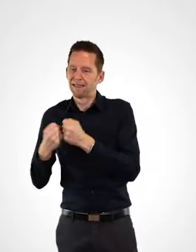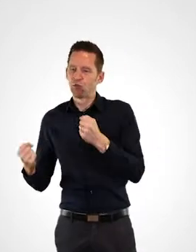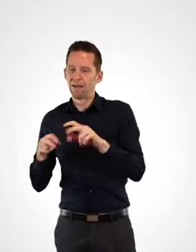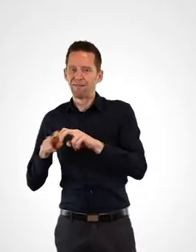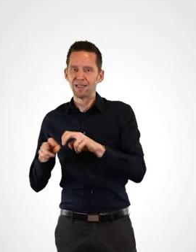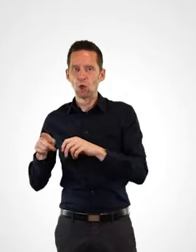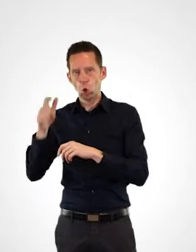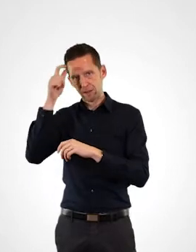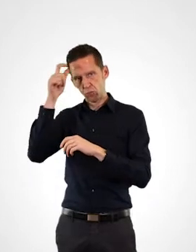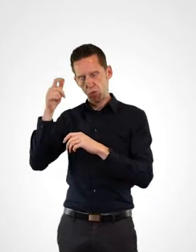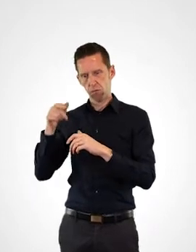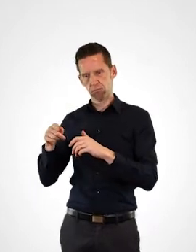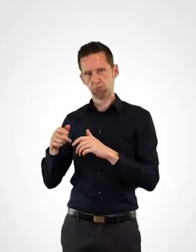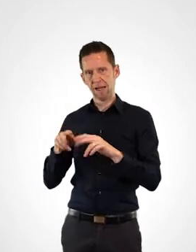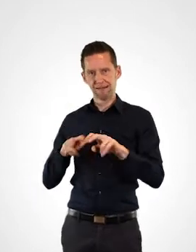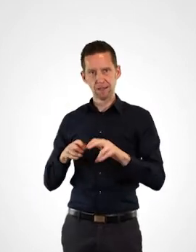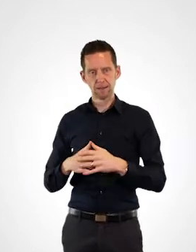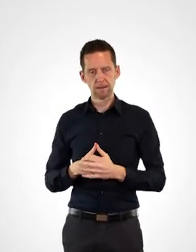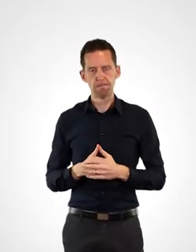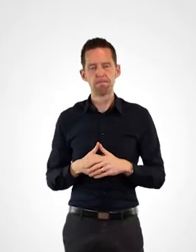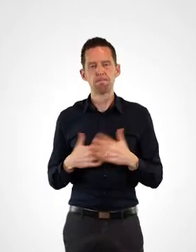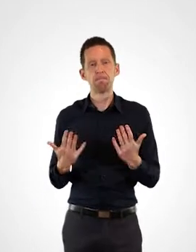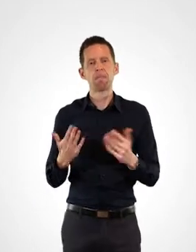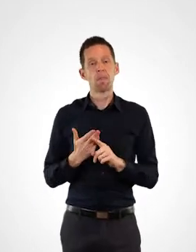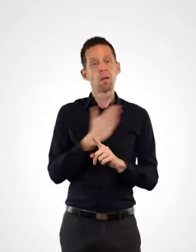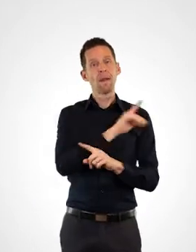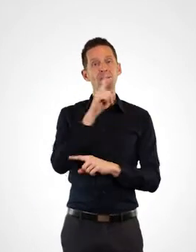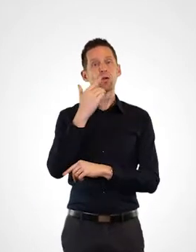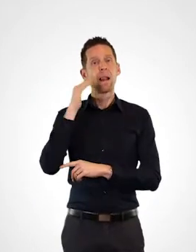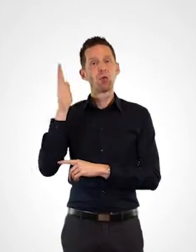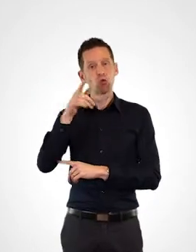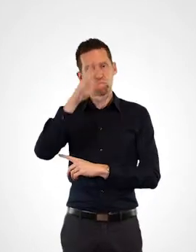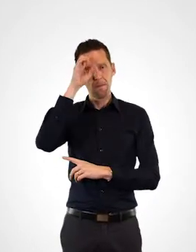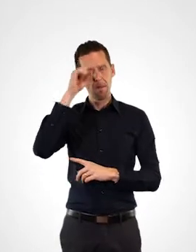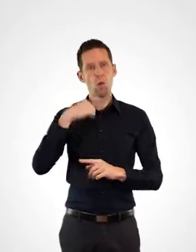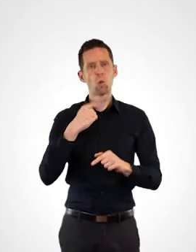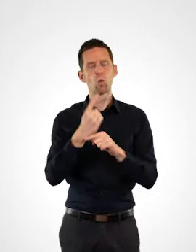that we call conceptual activities.